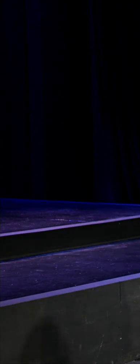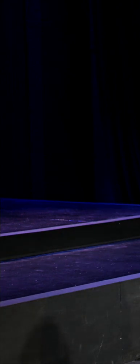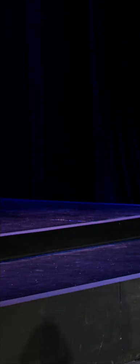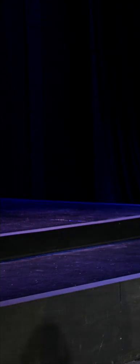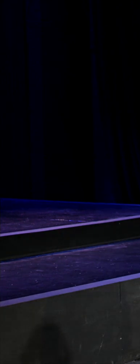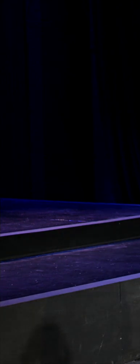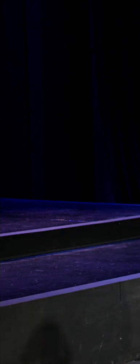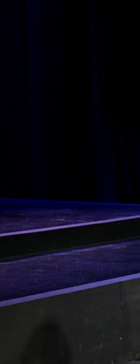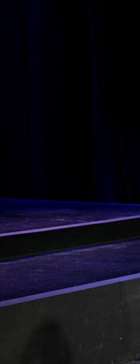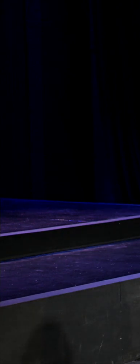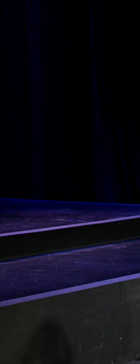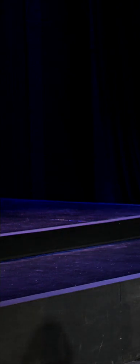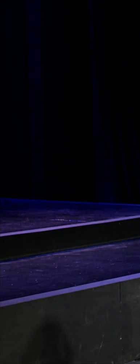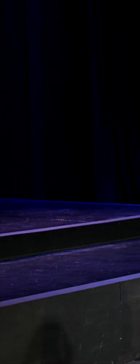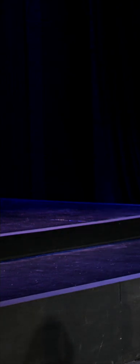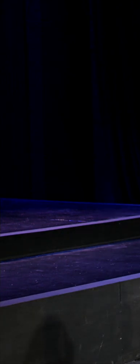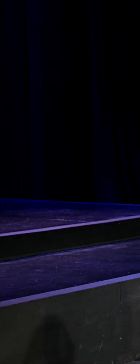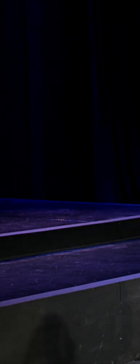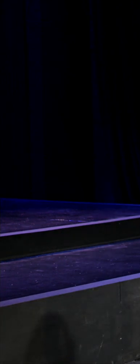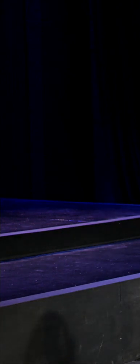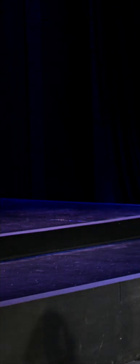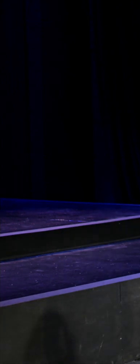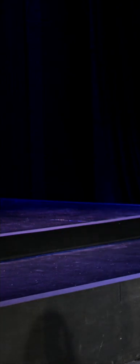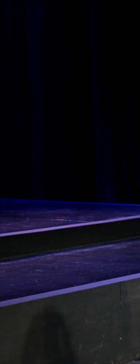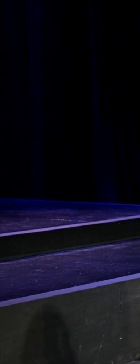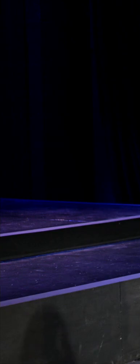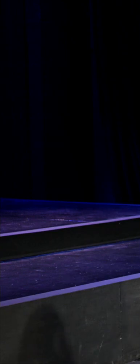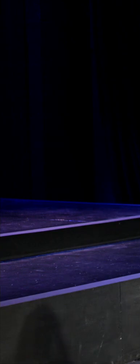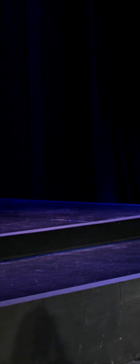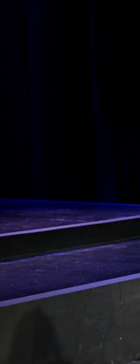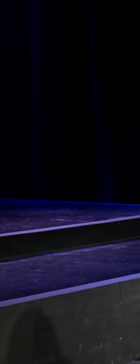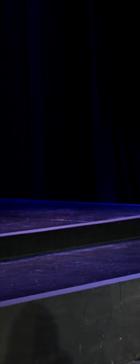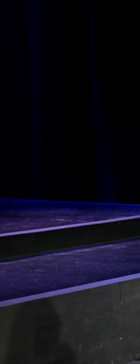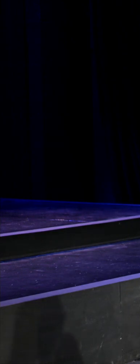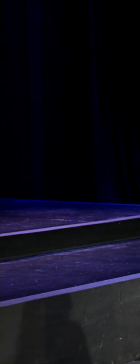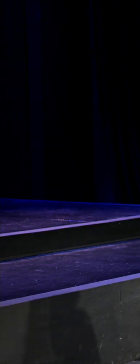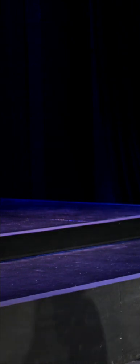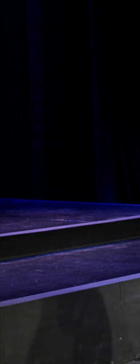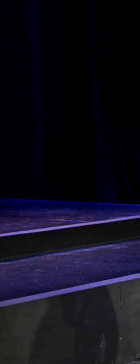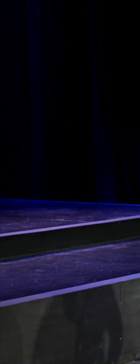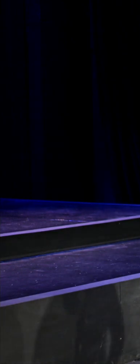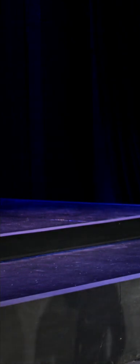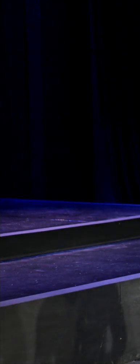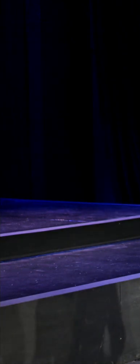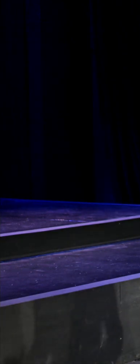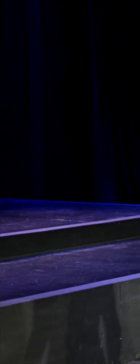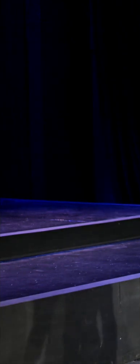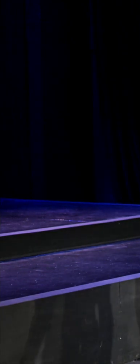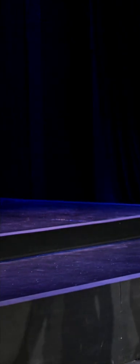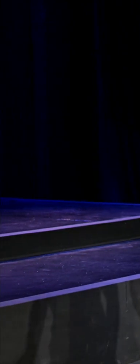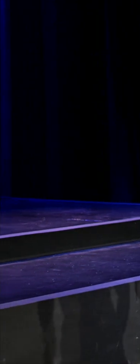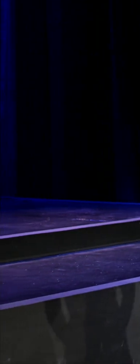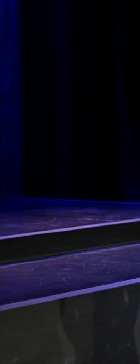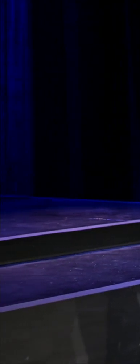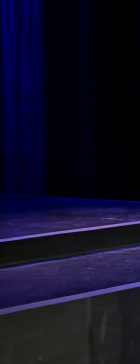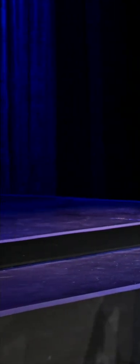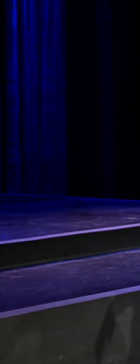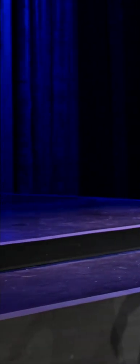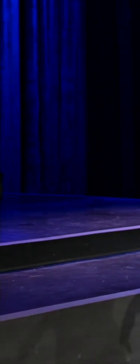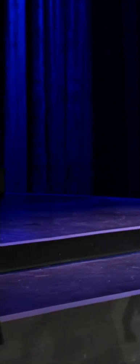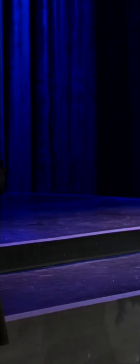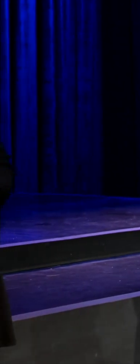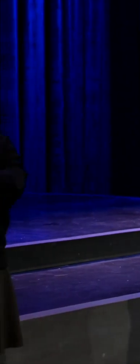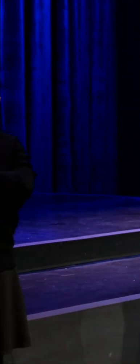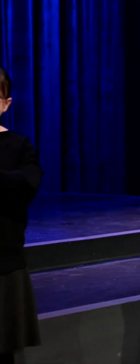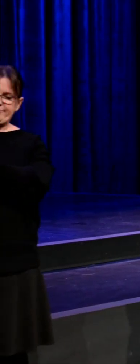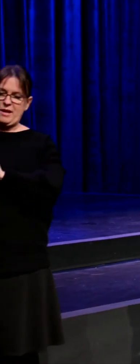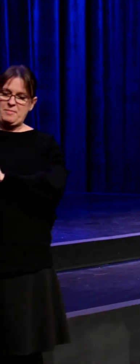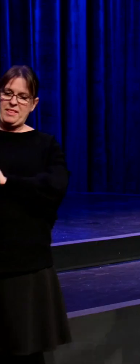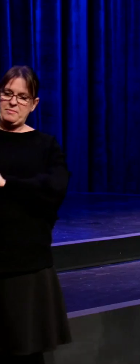conditions and epilepsy. So even though epilepsy will always walk along inside me on my journey I